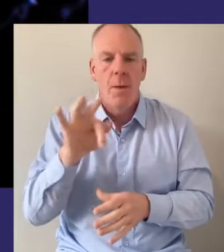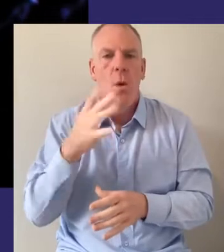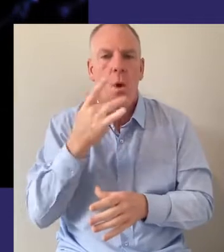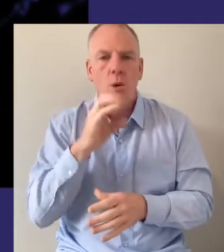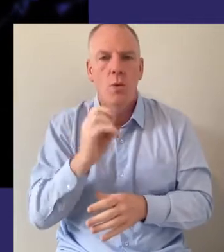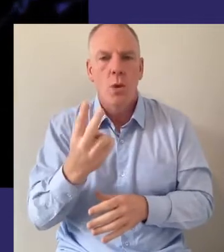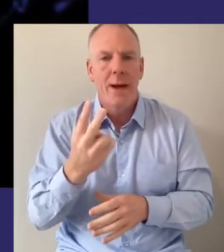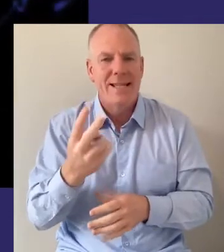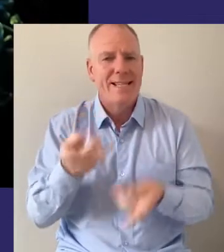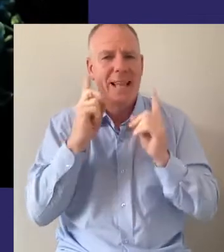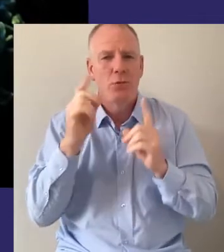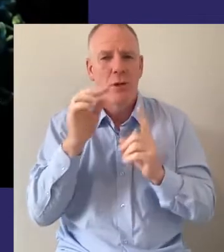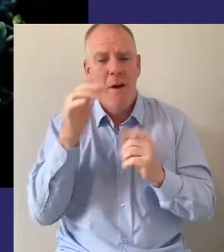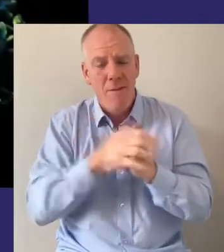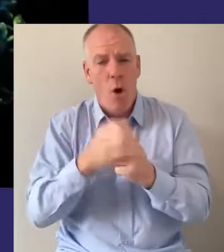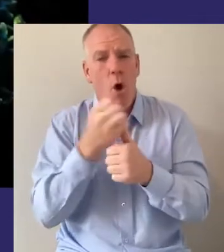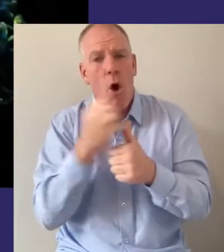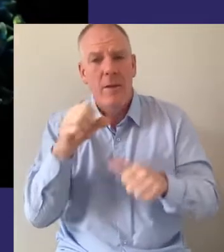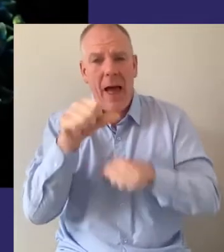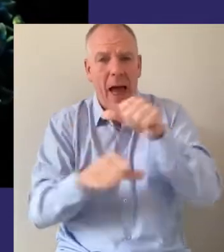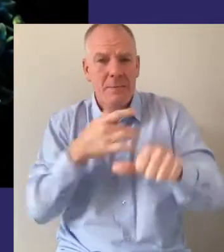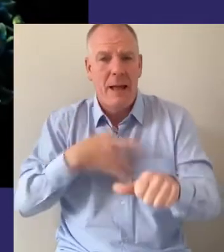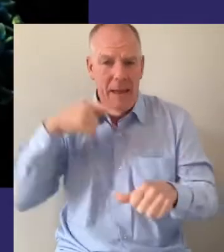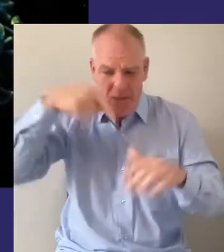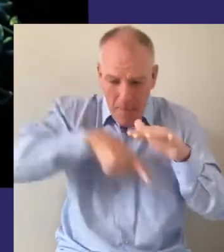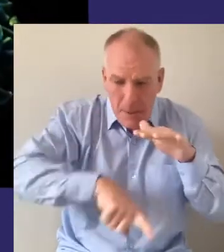very, very dangerous to all the animals living on the bottom of the seabed. They can actually